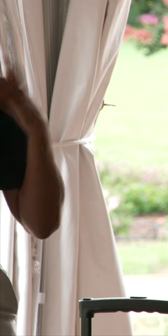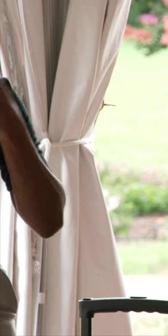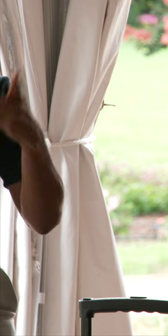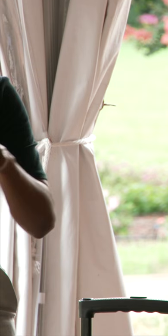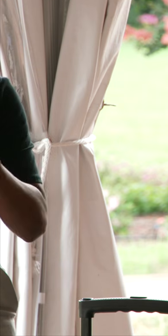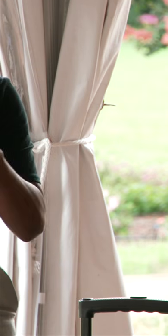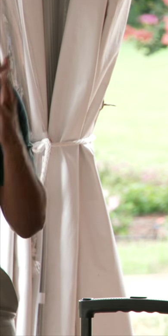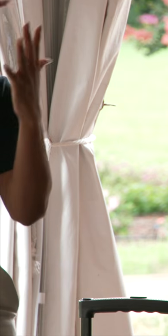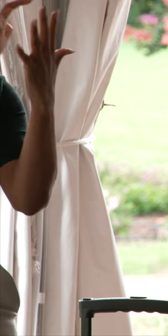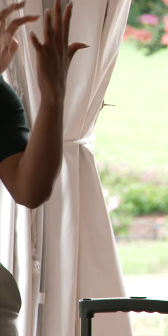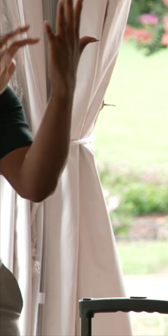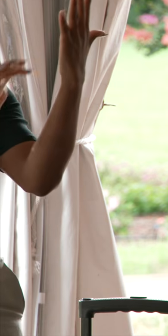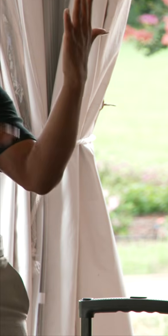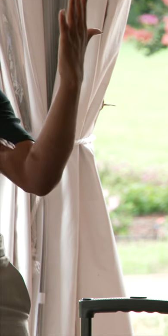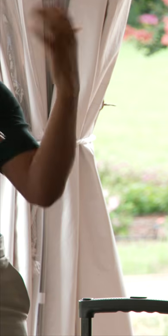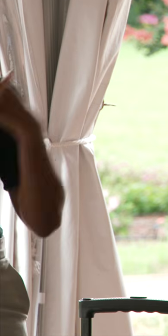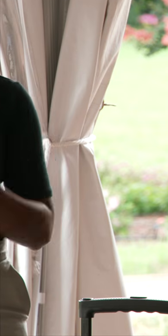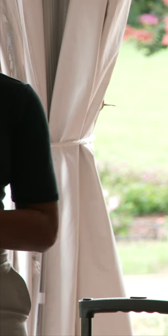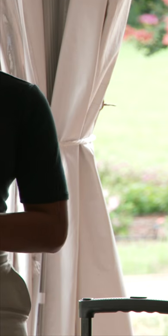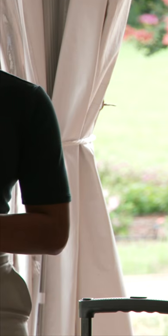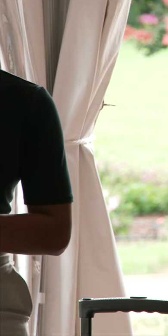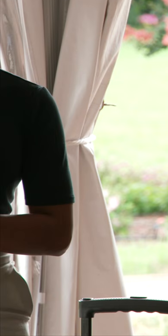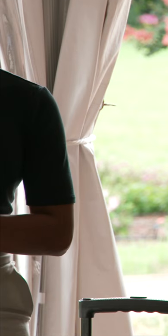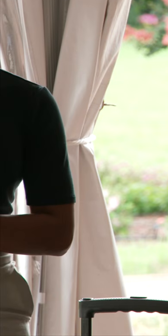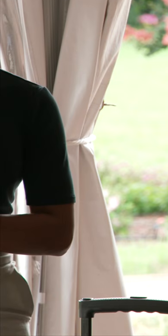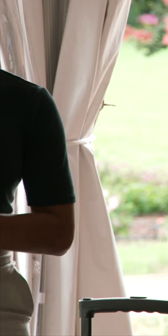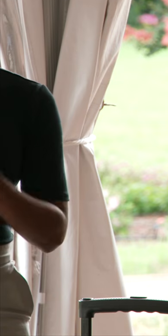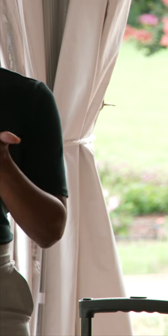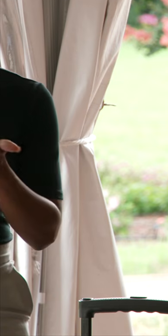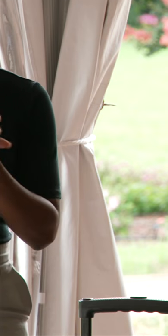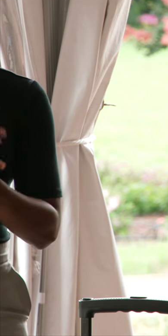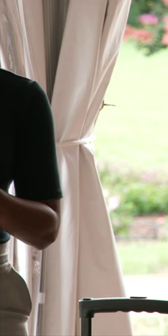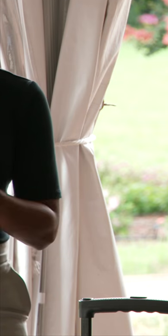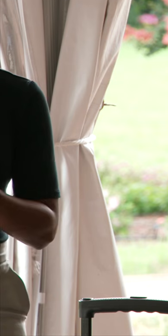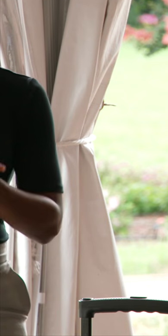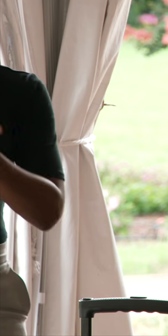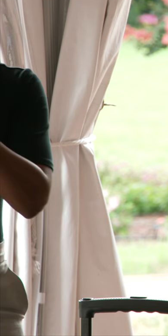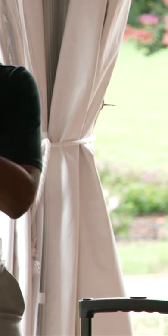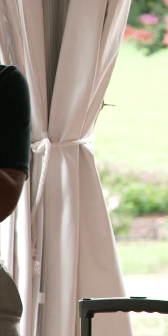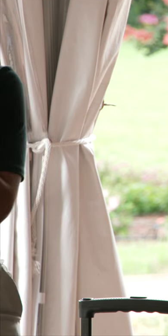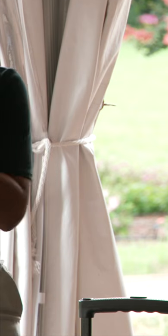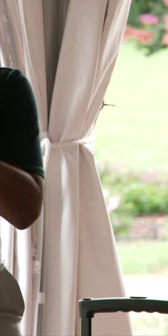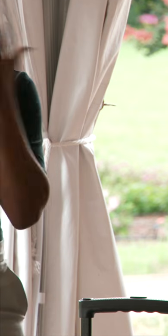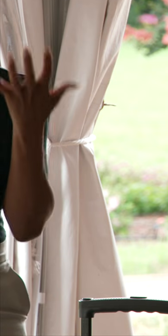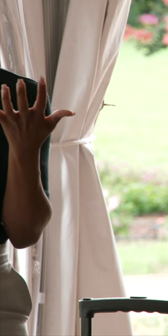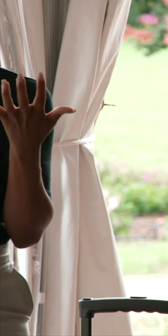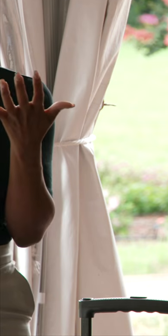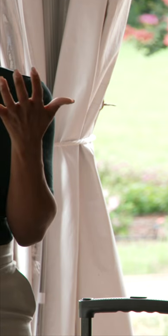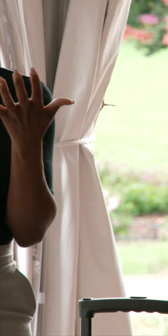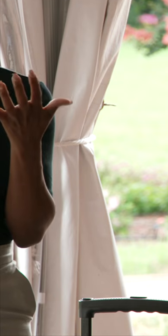Belmont Report and illustrate the many moral issues and challenges the National Commission